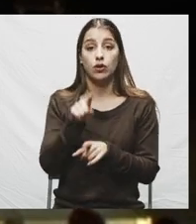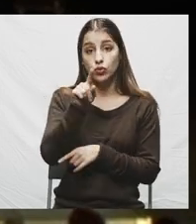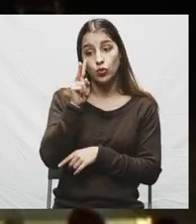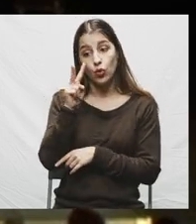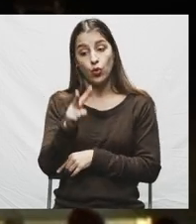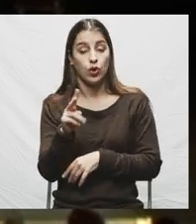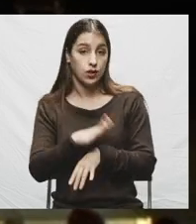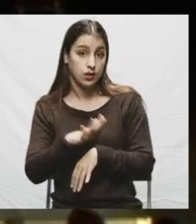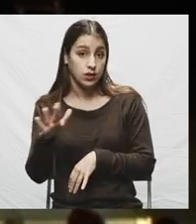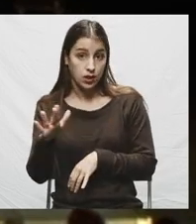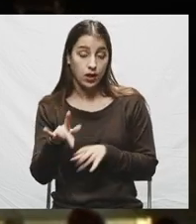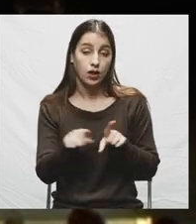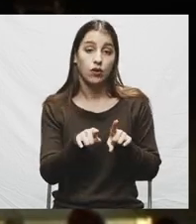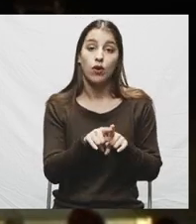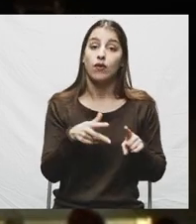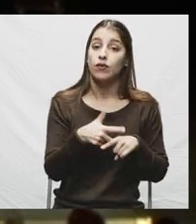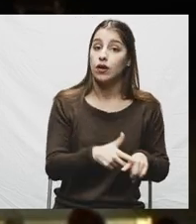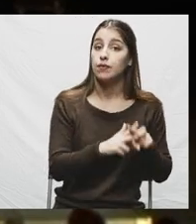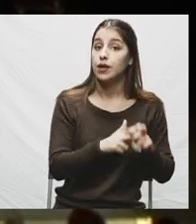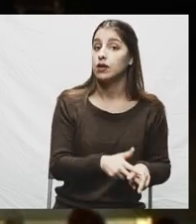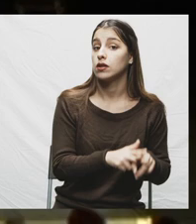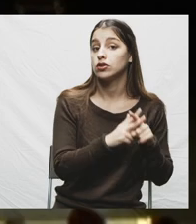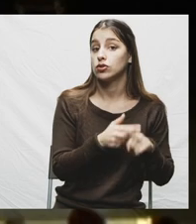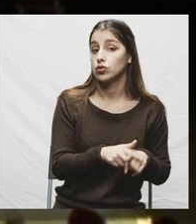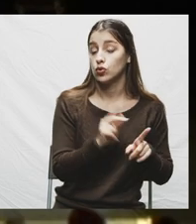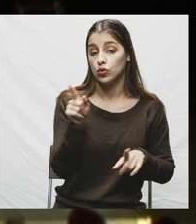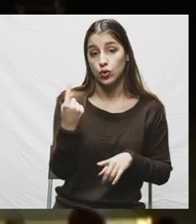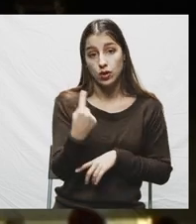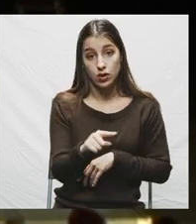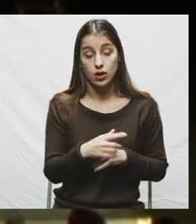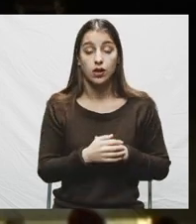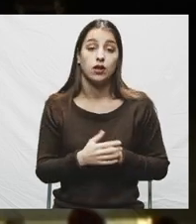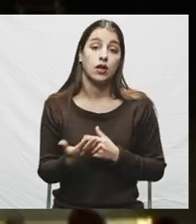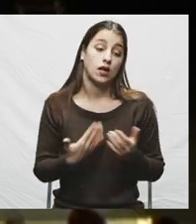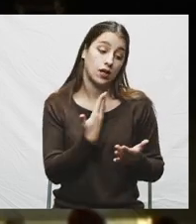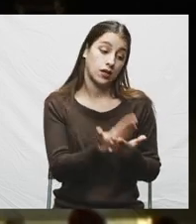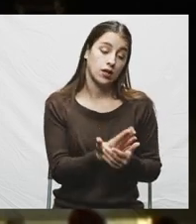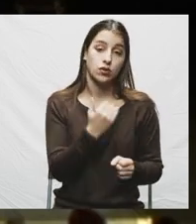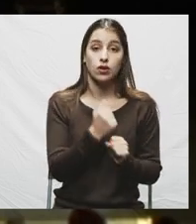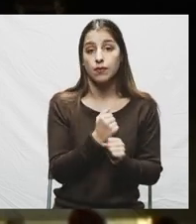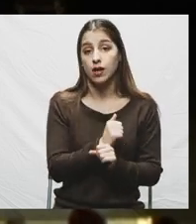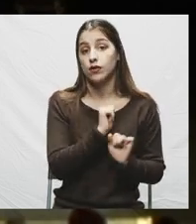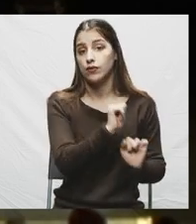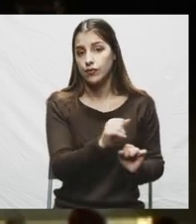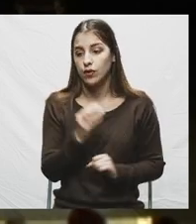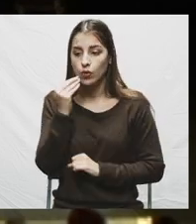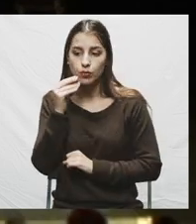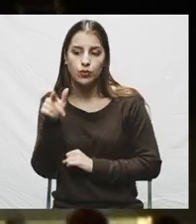There’s a multiplicity of tools you have, and that you bring to your work. How do you